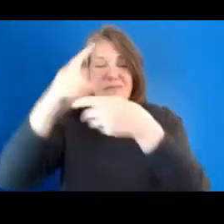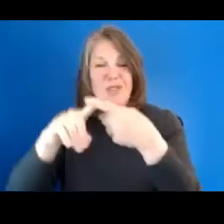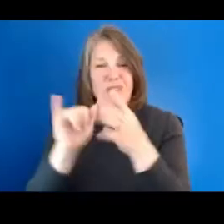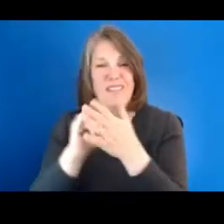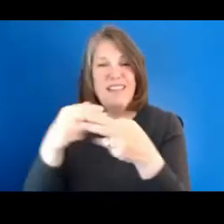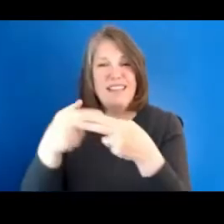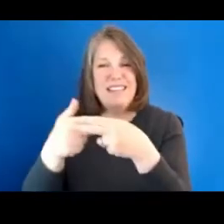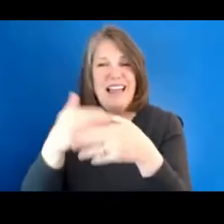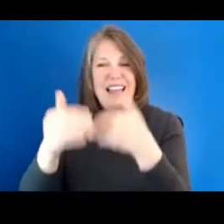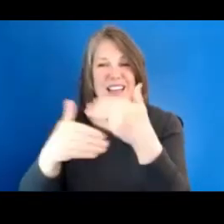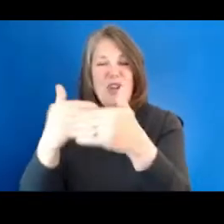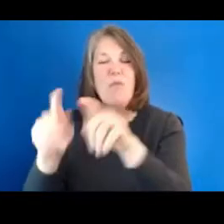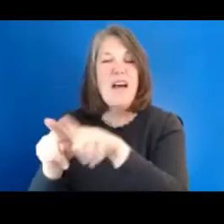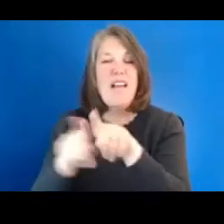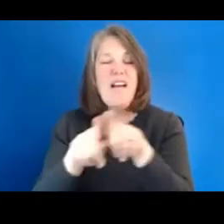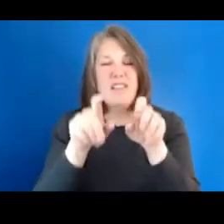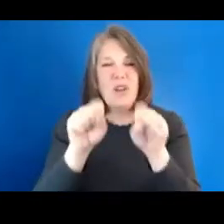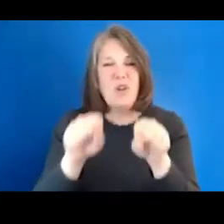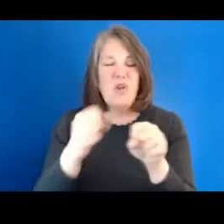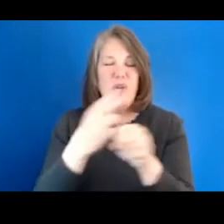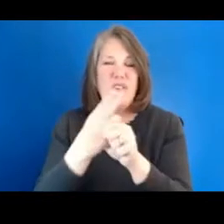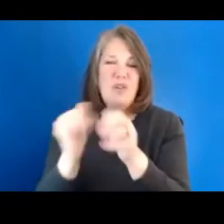also 16:41:06 use this as I showed you earlier